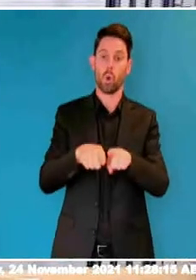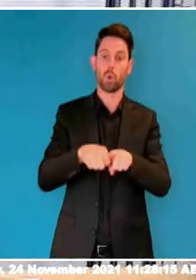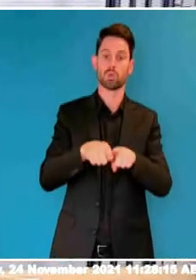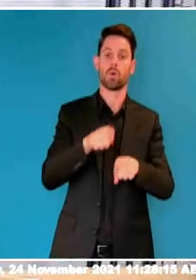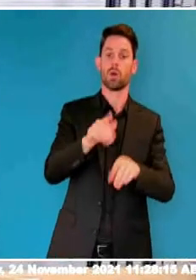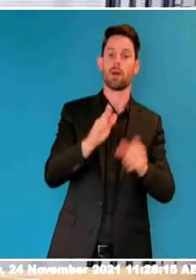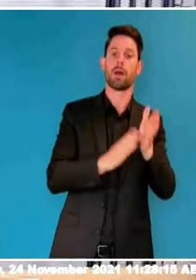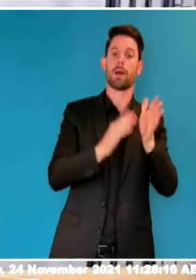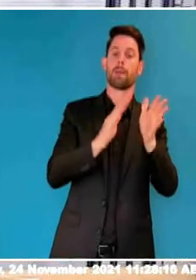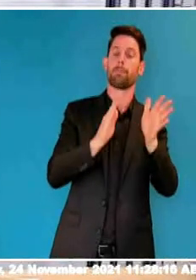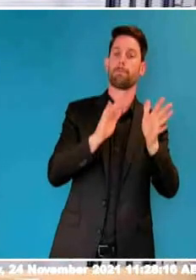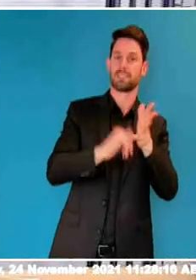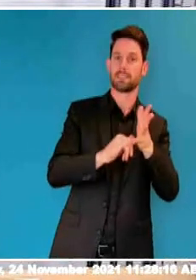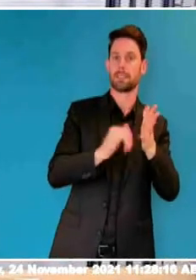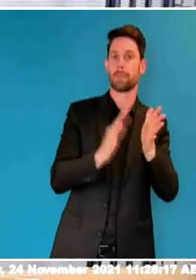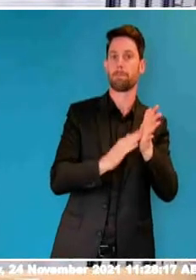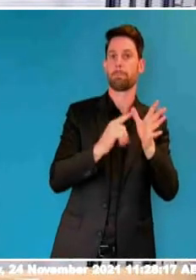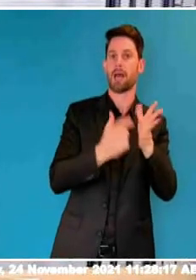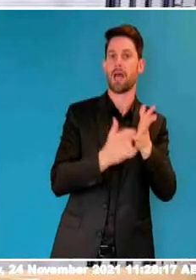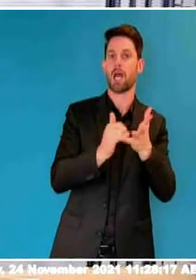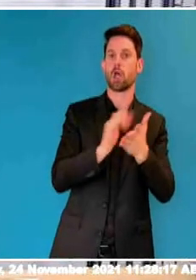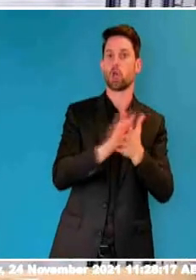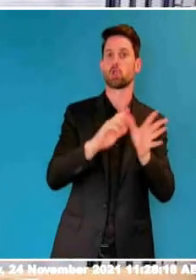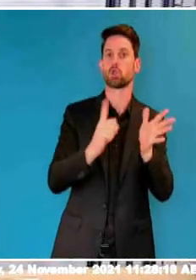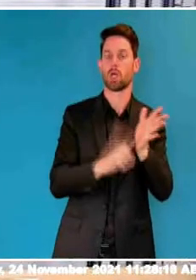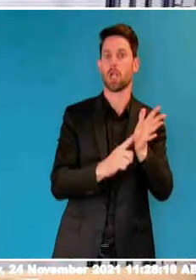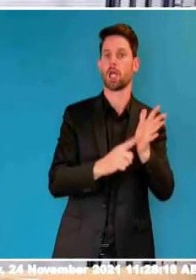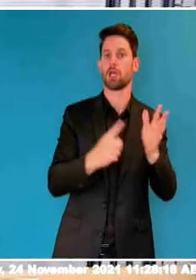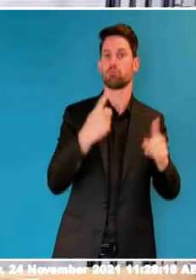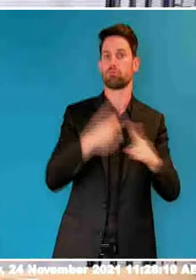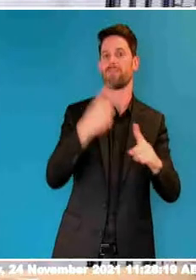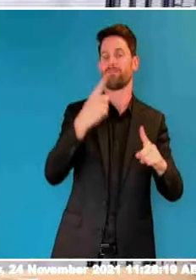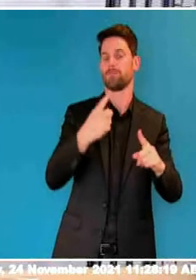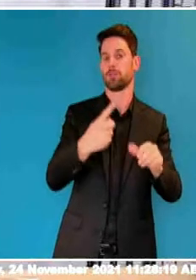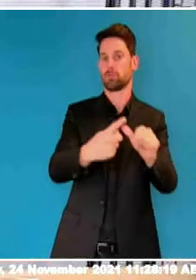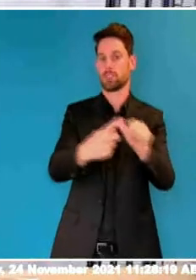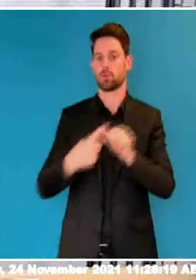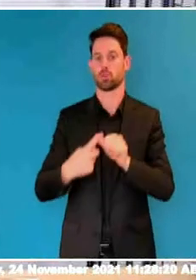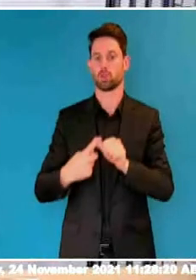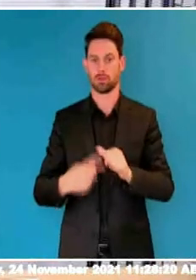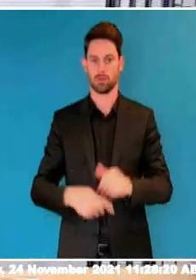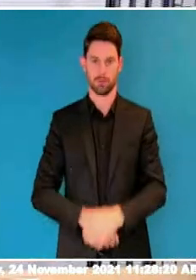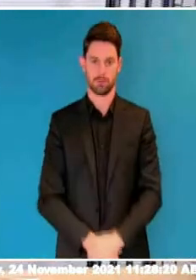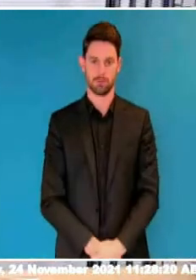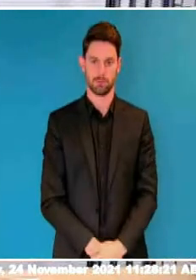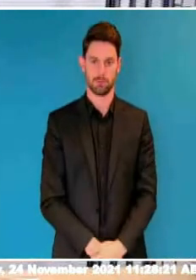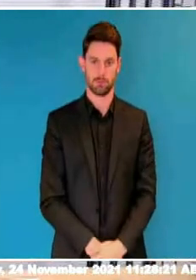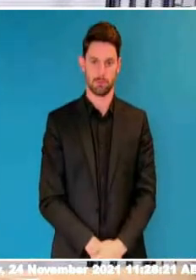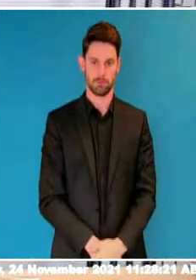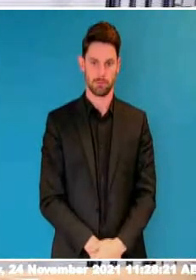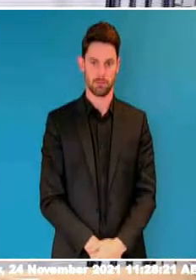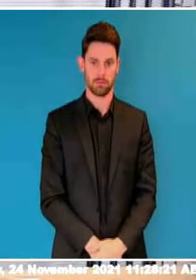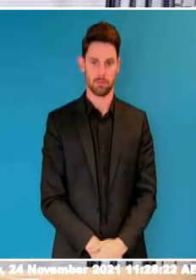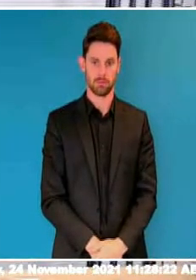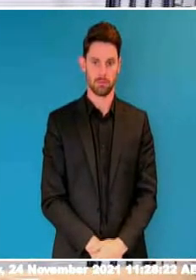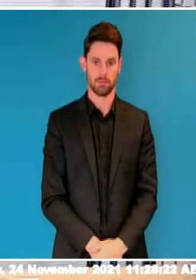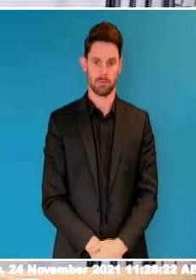brief as possible, bearing in mind we have time constraints and many parties are represented. So go ahead. Absolutely, Chair.